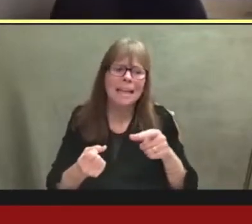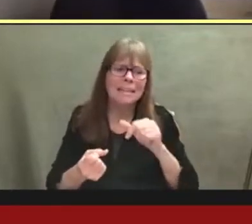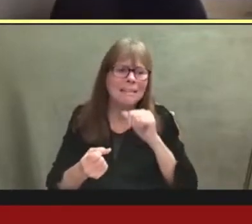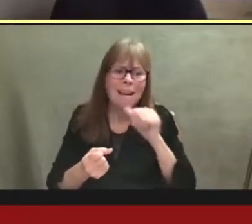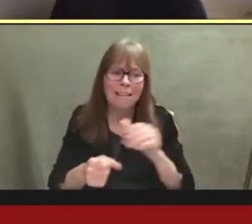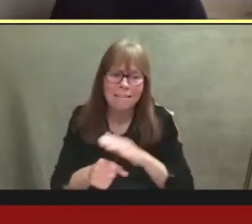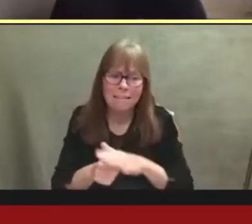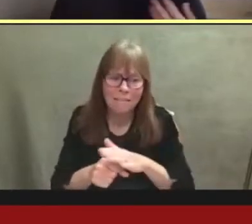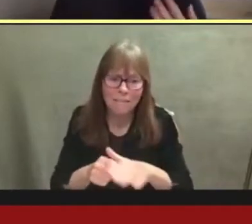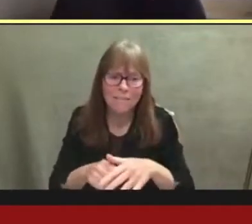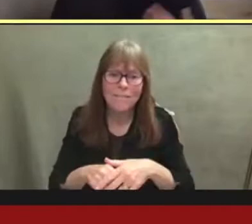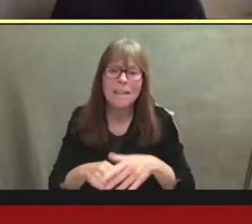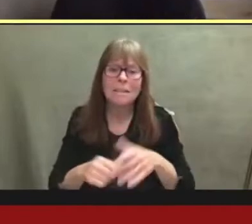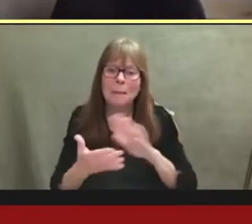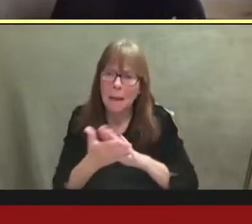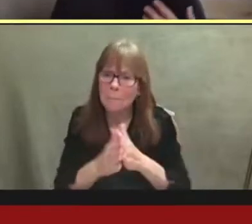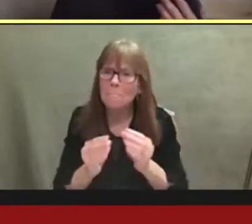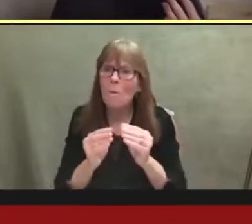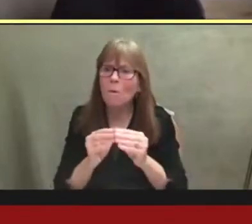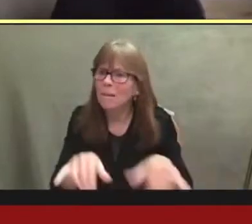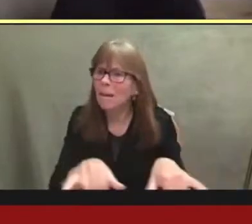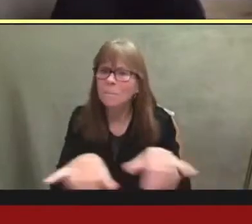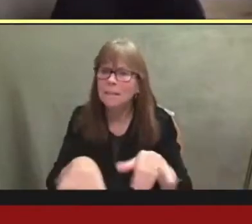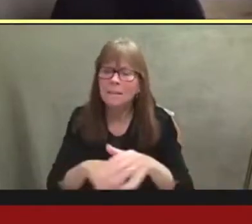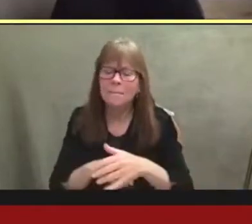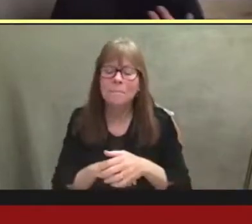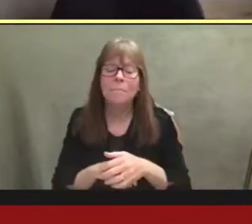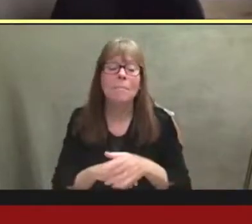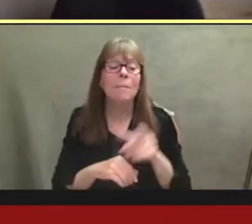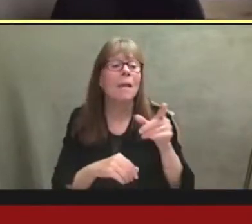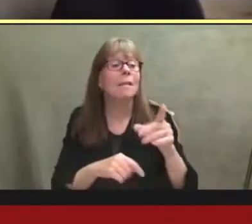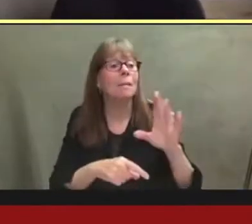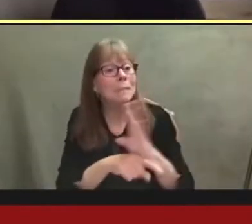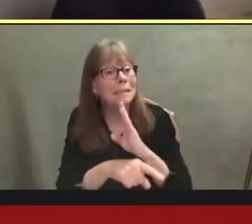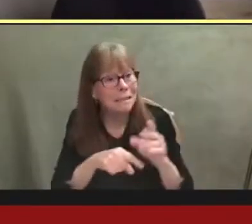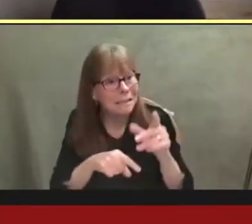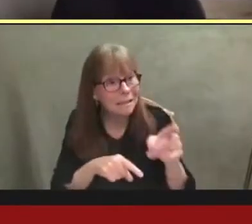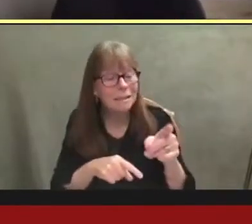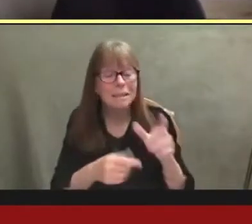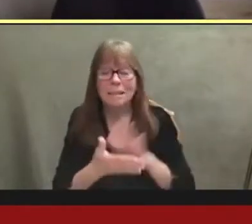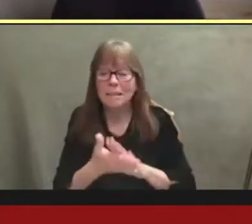If people, businesses, institutions, and other leaders are going to publicly state that they